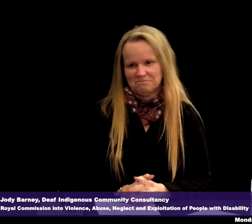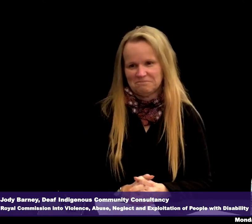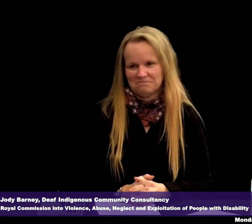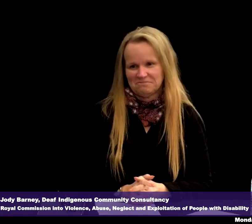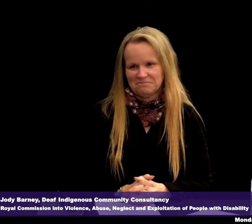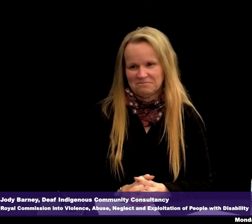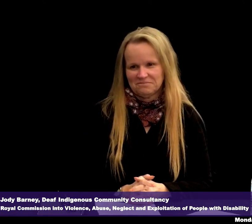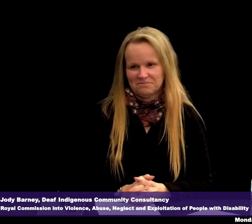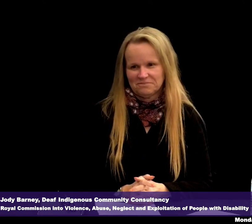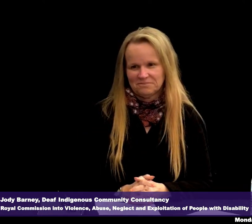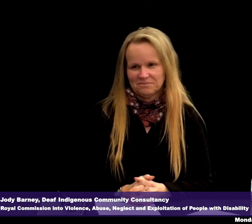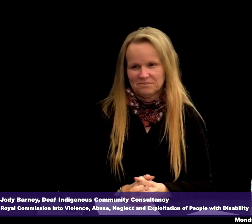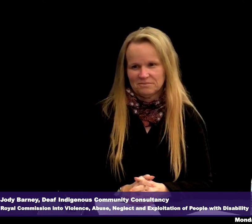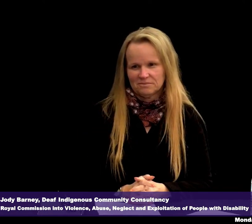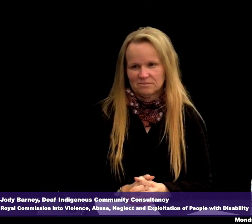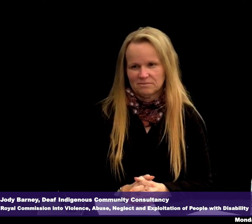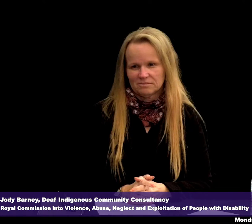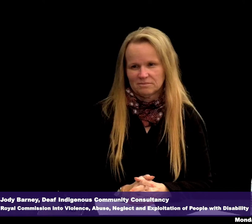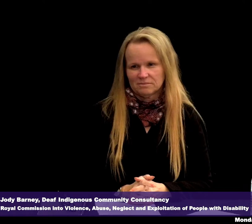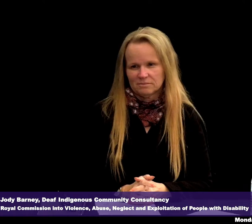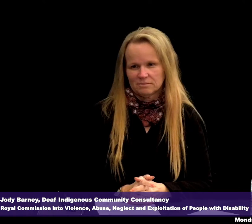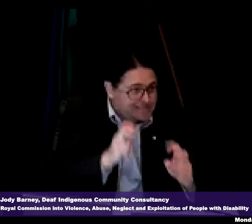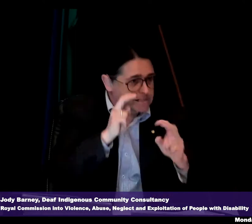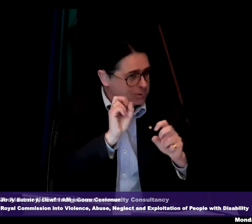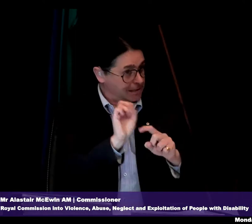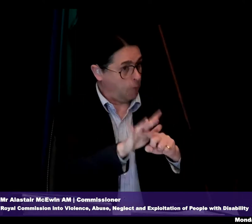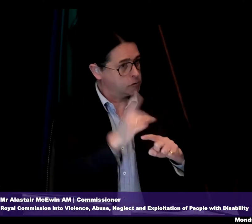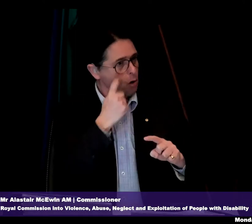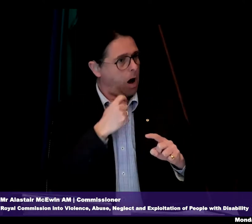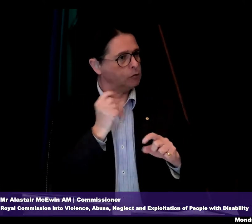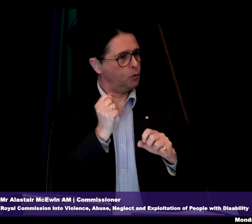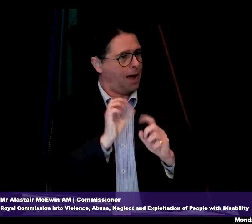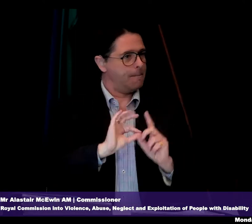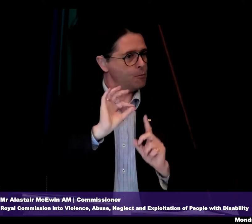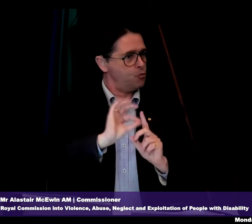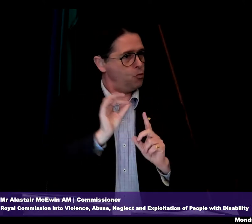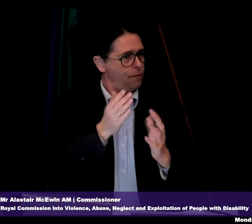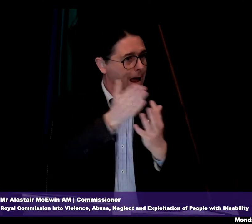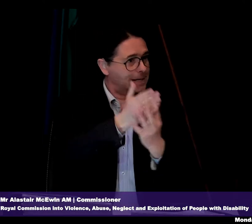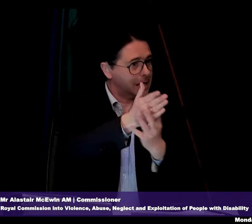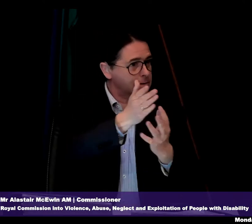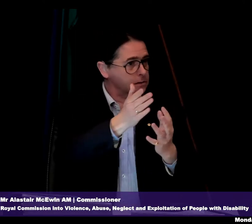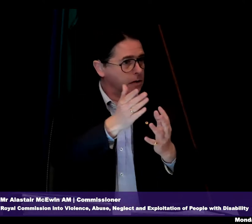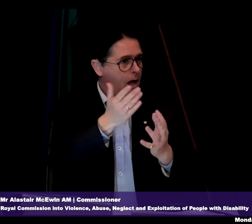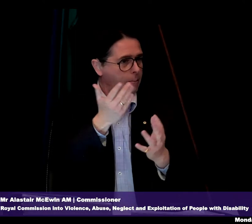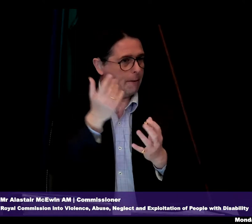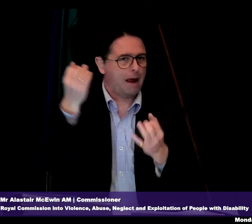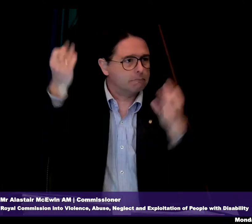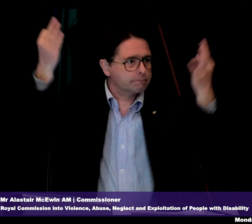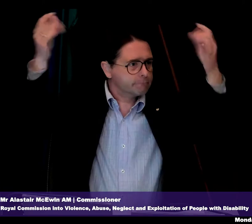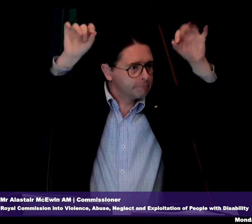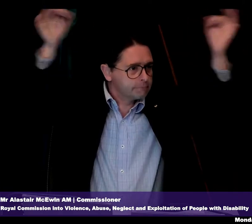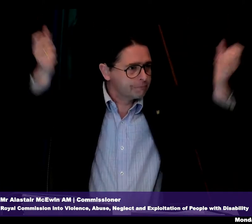COMMISSIONER McEWIN: And just to add one more question, are you looking at different